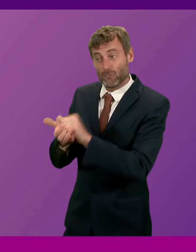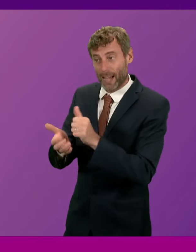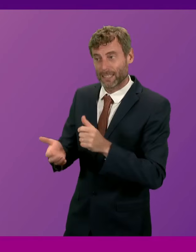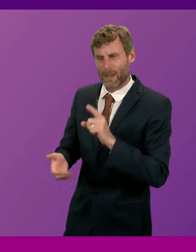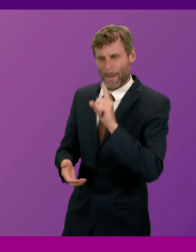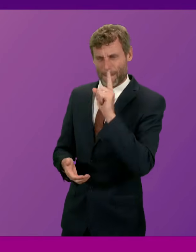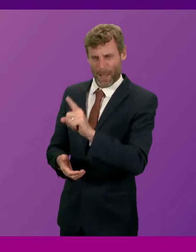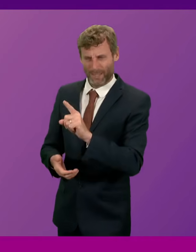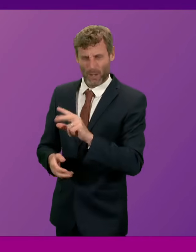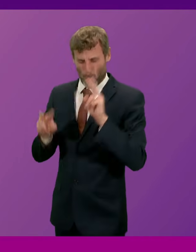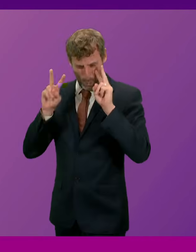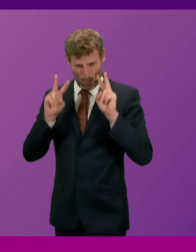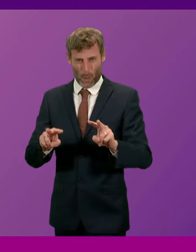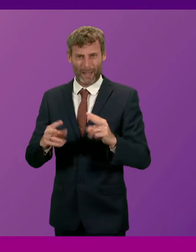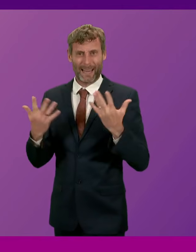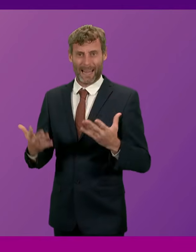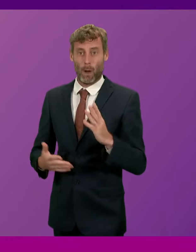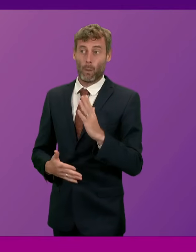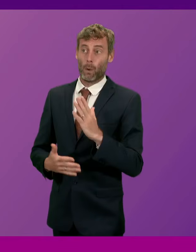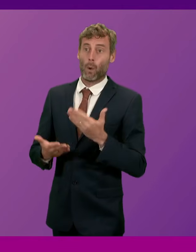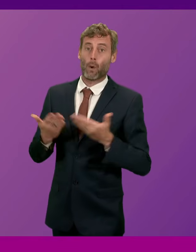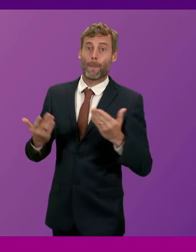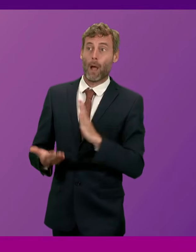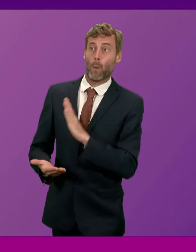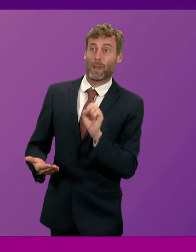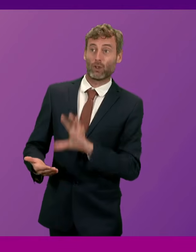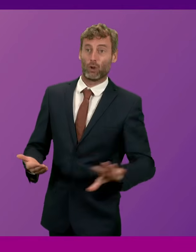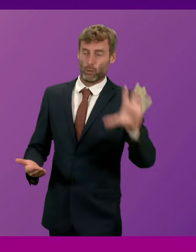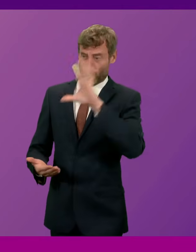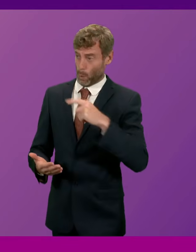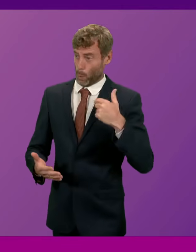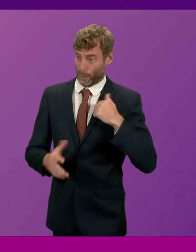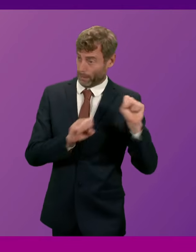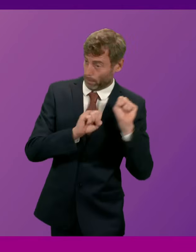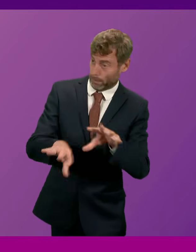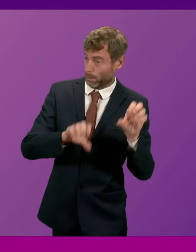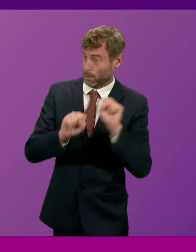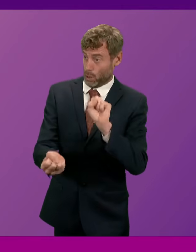any other western European country and if our prisons were not facing the increase